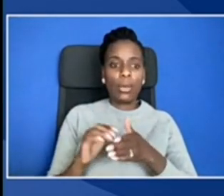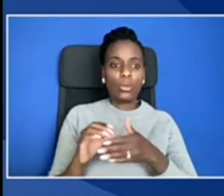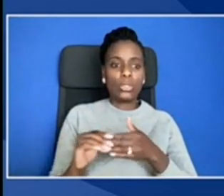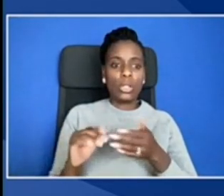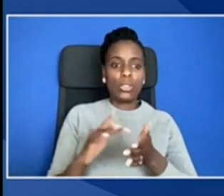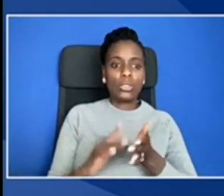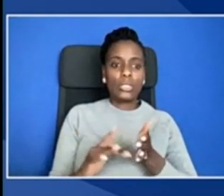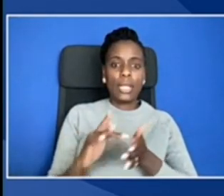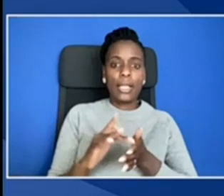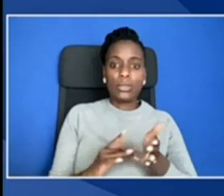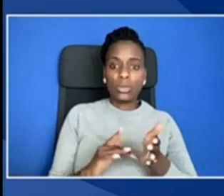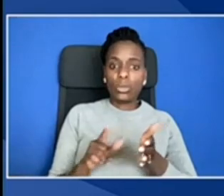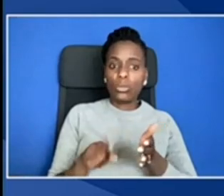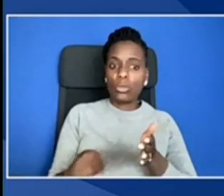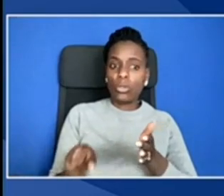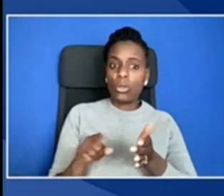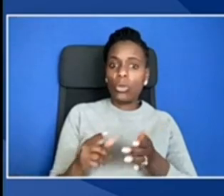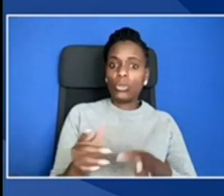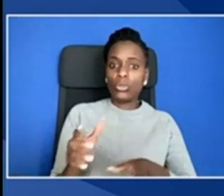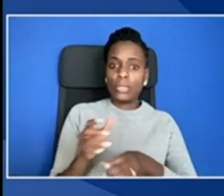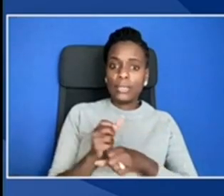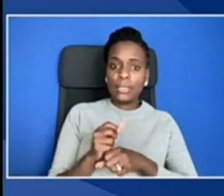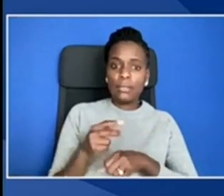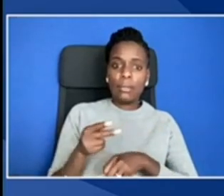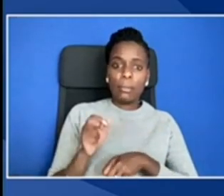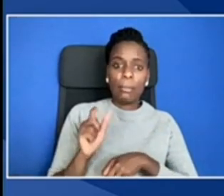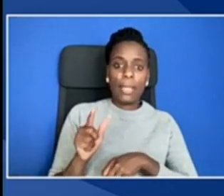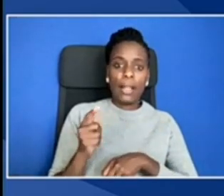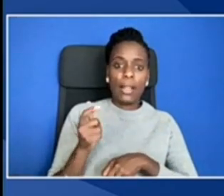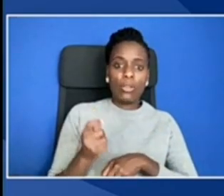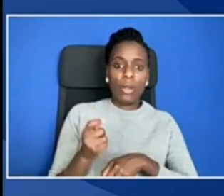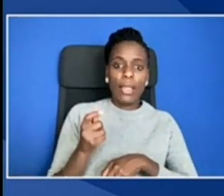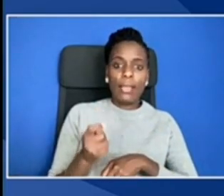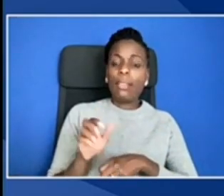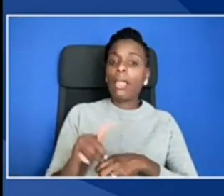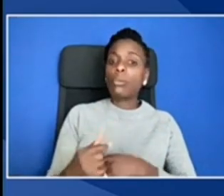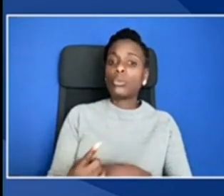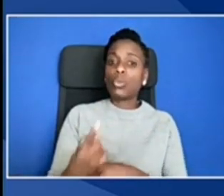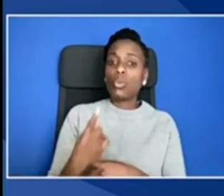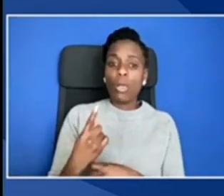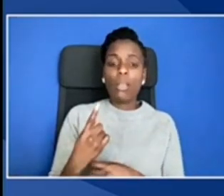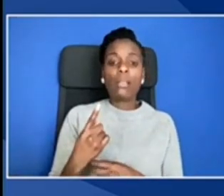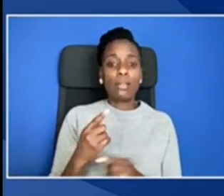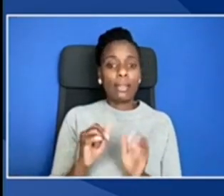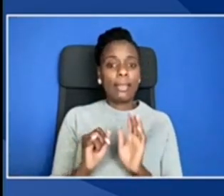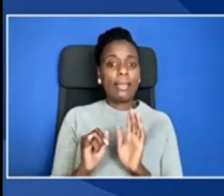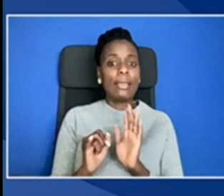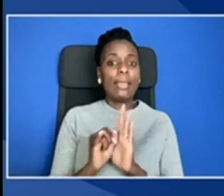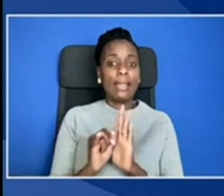the Pell Grant and Pell Grant being one of the indicators that was proposed as well.